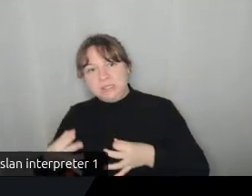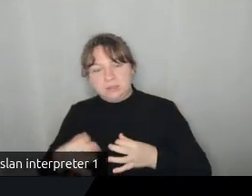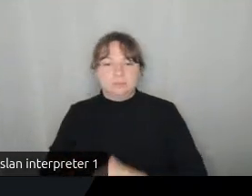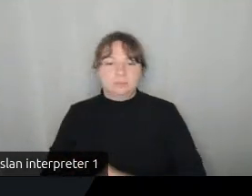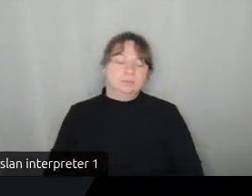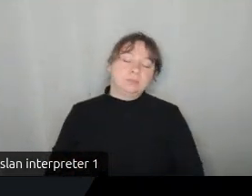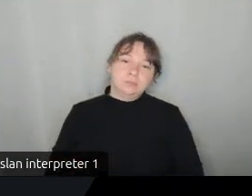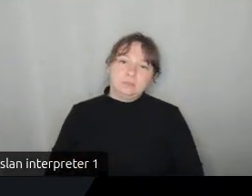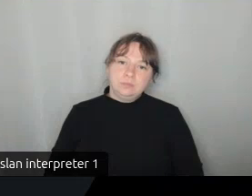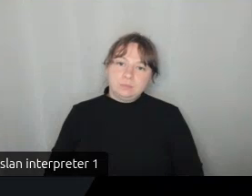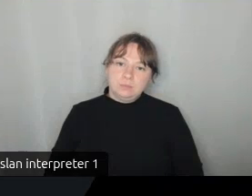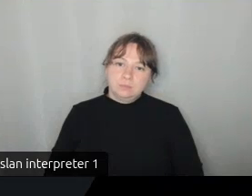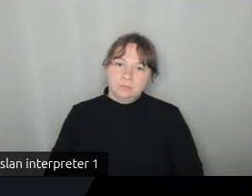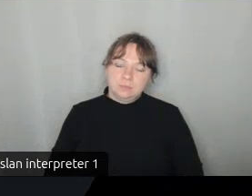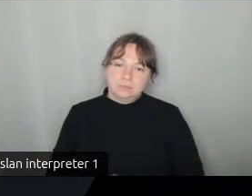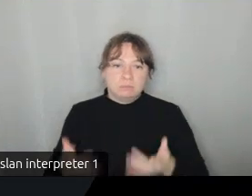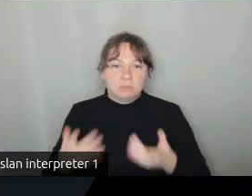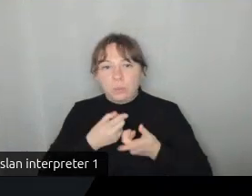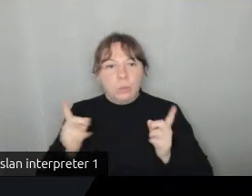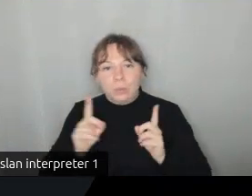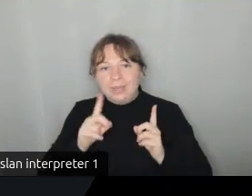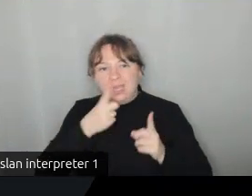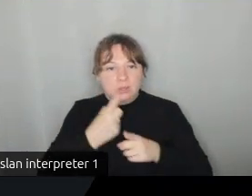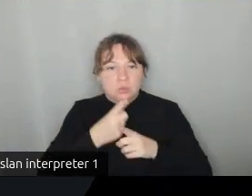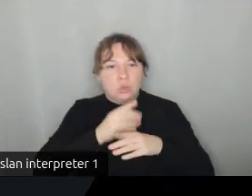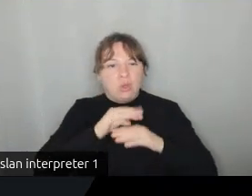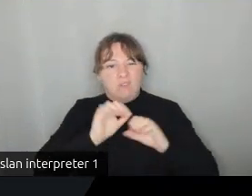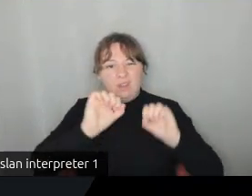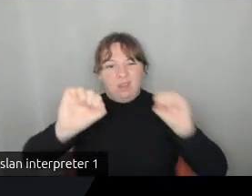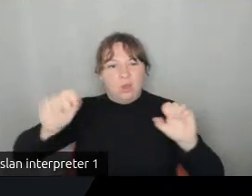speak to the internal processes obviously of each courthouse, but that's what I have seen as a duty